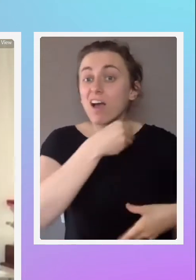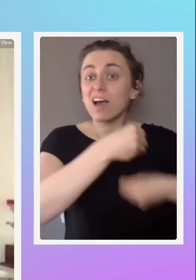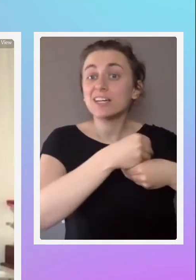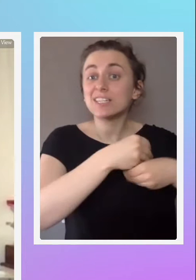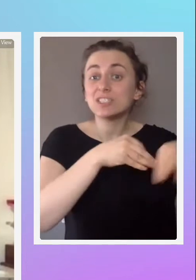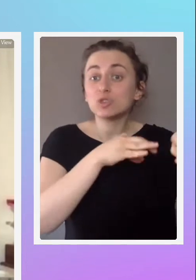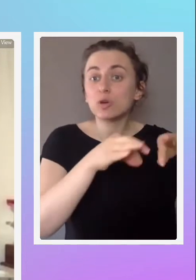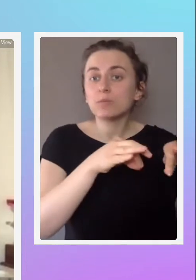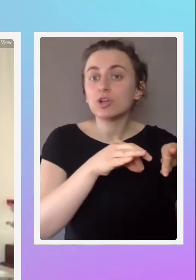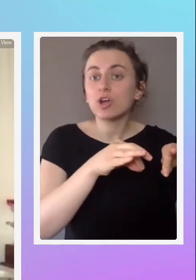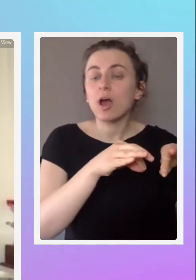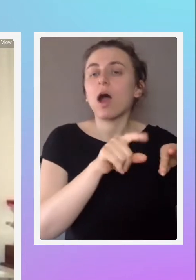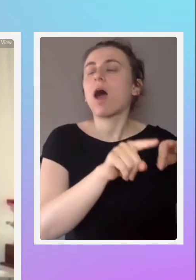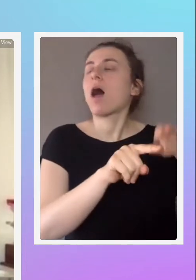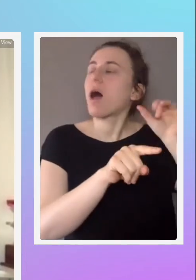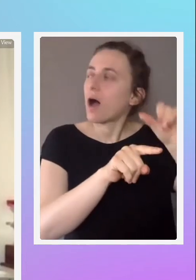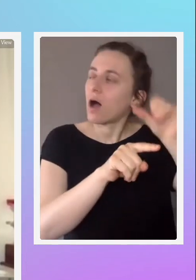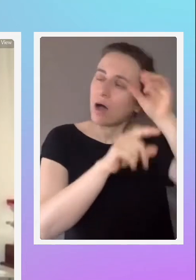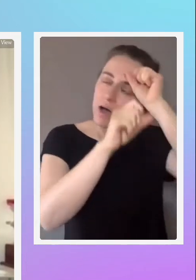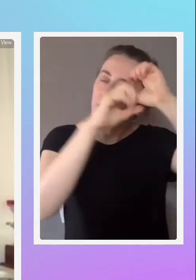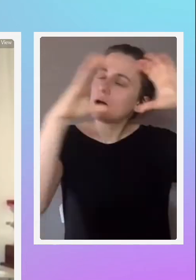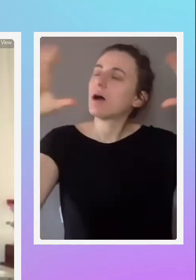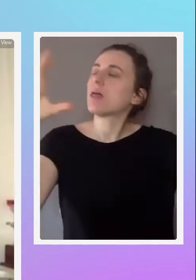And this led me to thinking about another